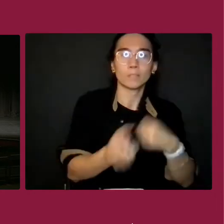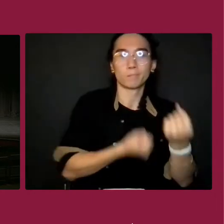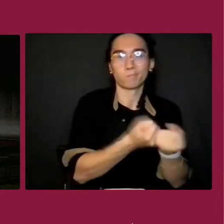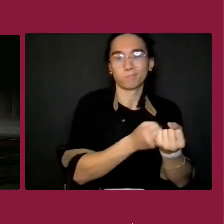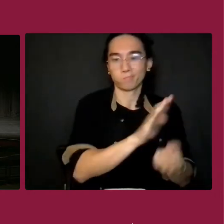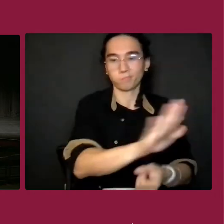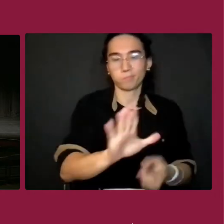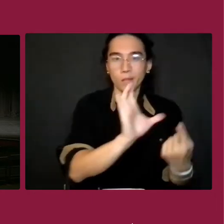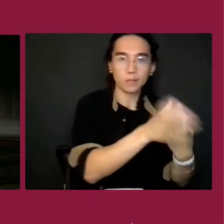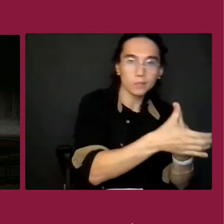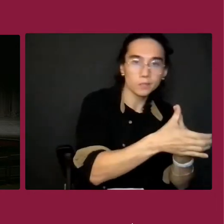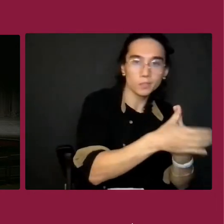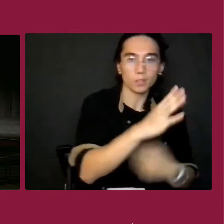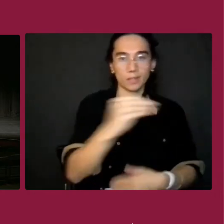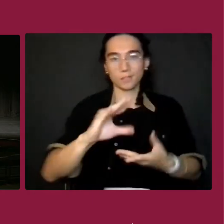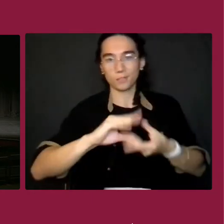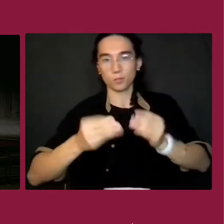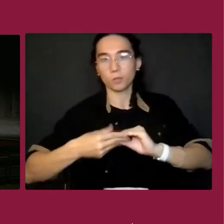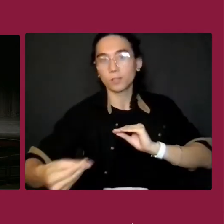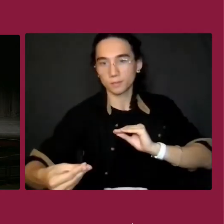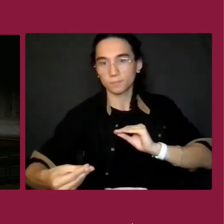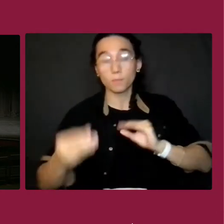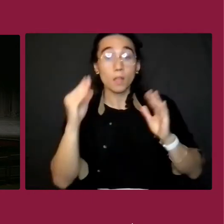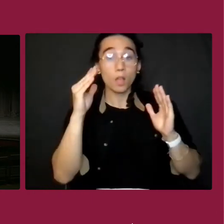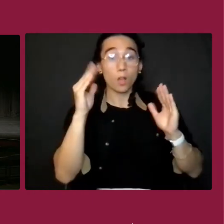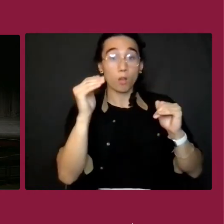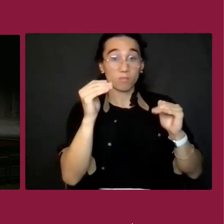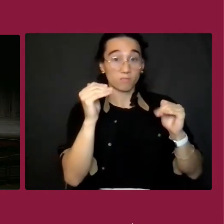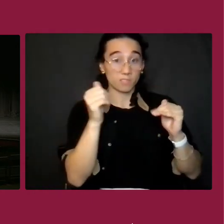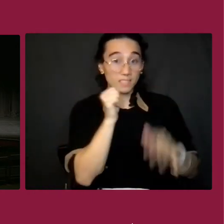So I hope everyone was able to recognize Indigenous Peoples' Day yesterday.